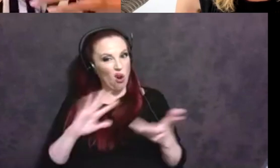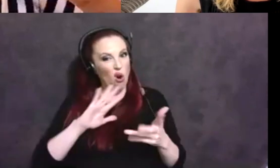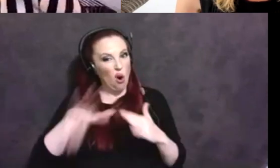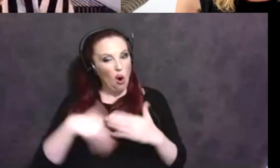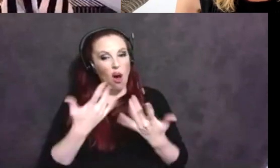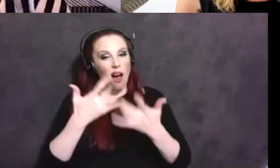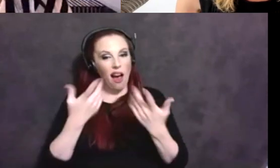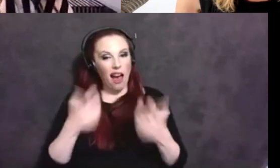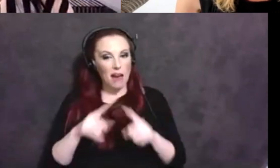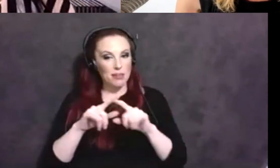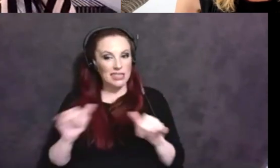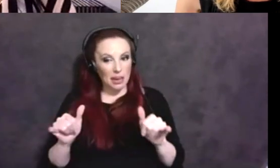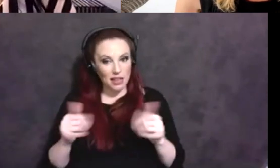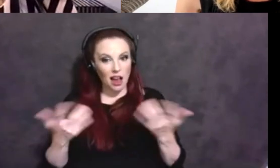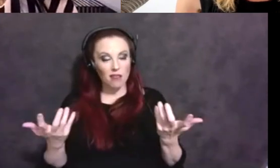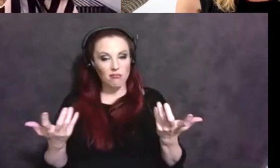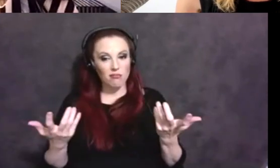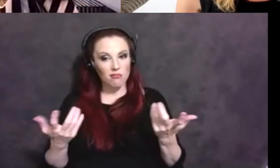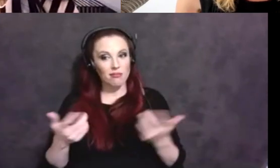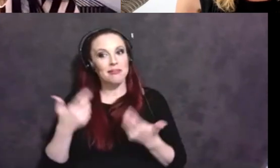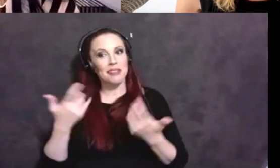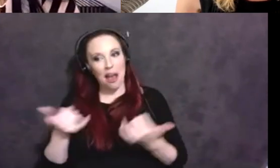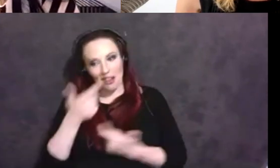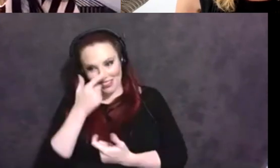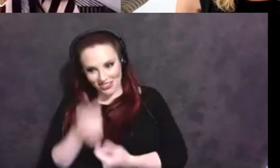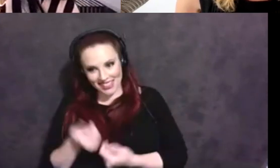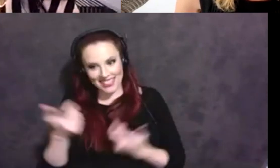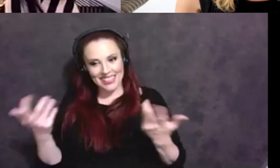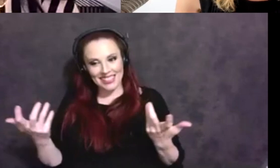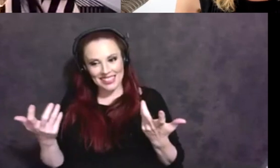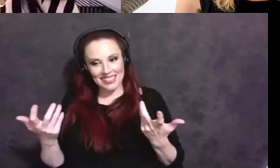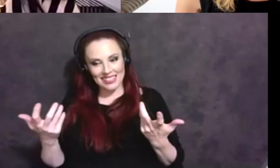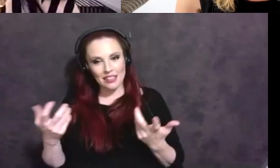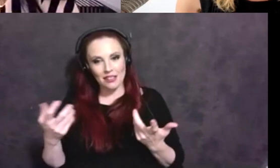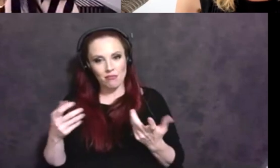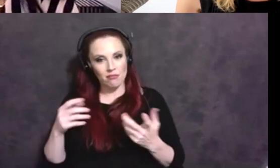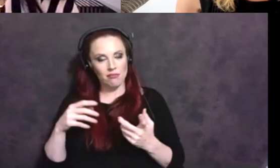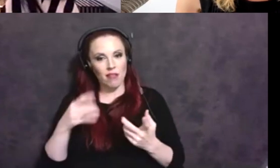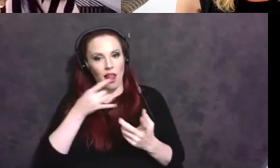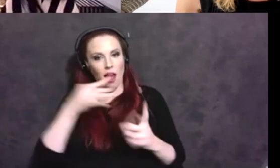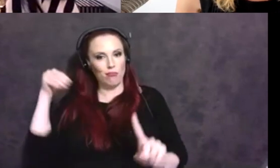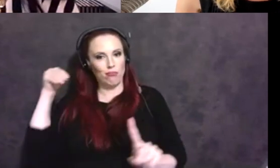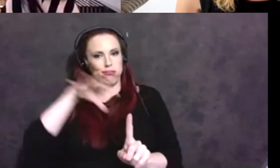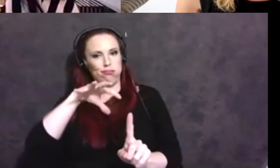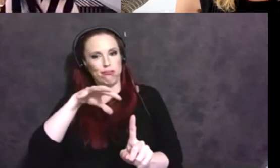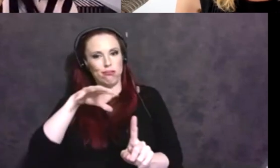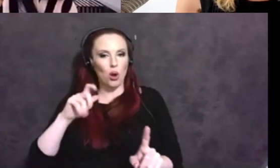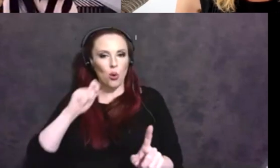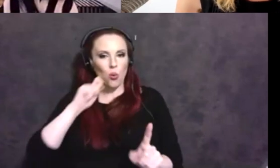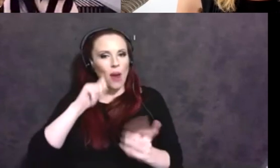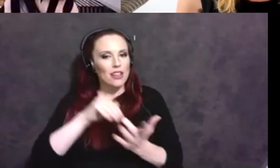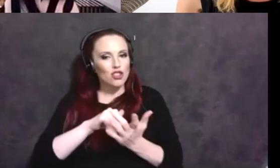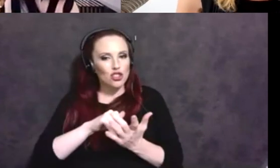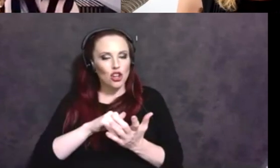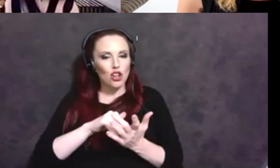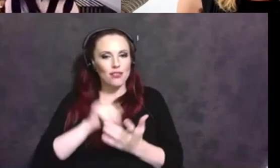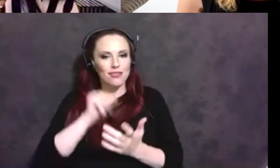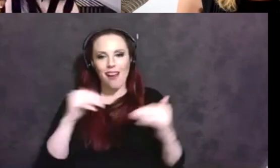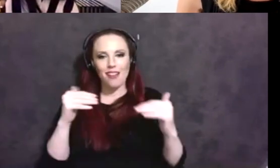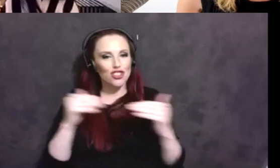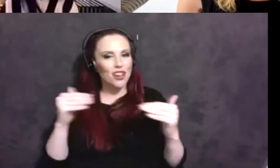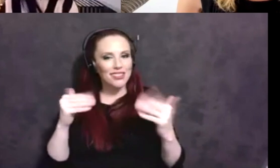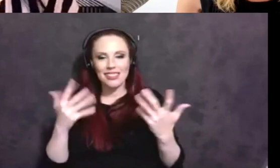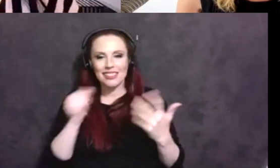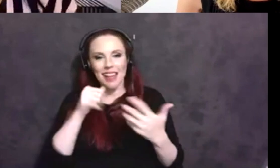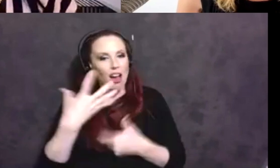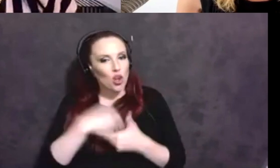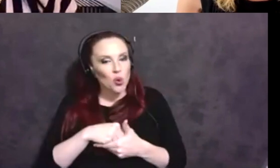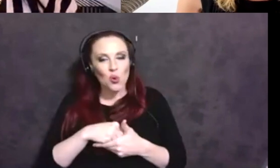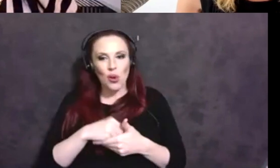background, the perception of who is a carrier, all of this is happening at a time when, interestingly